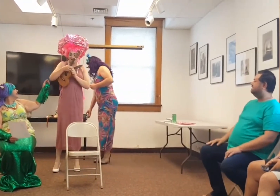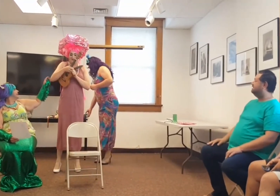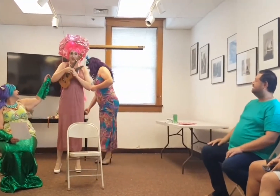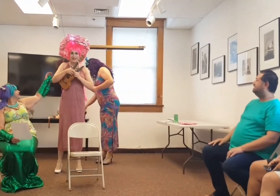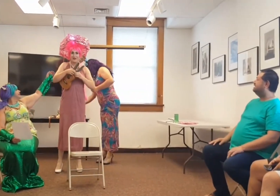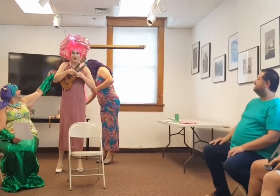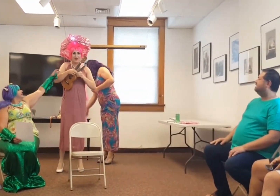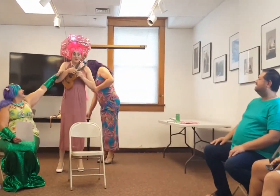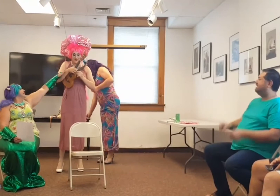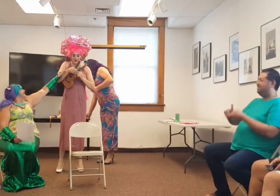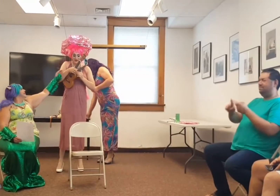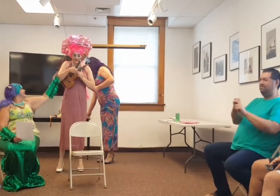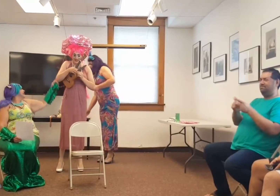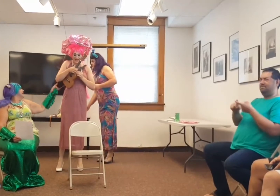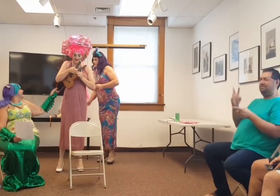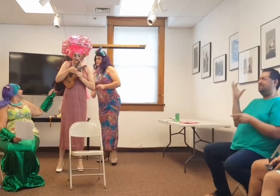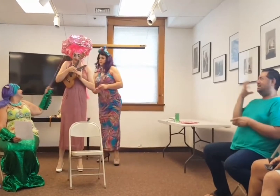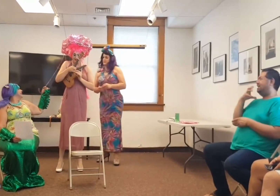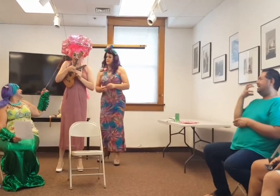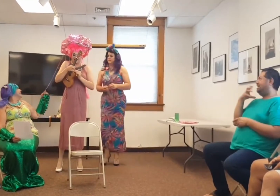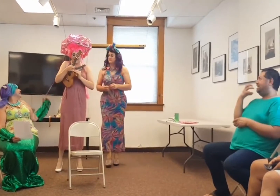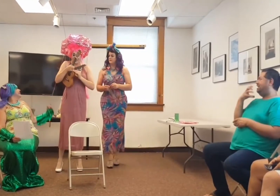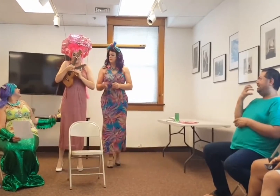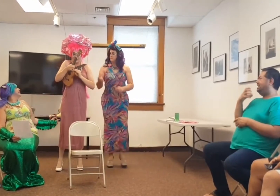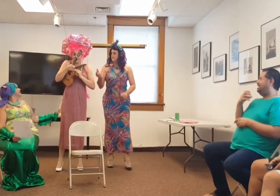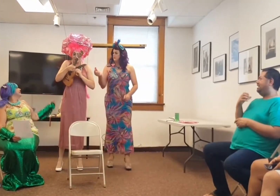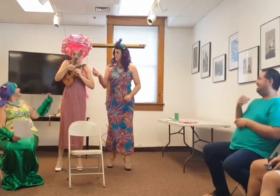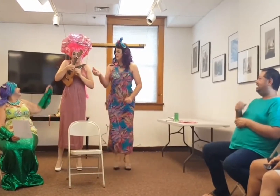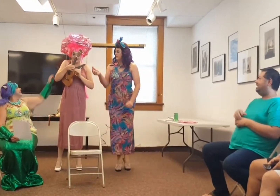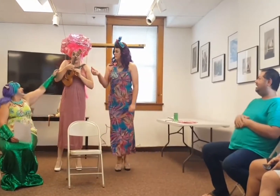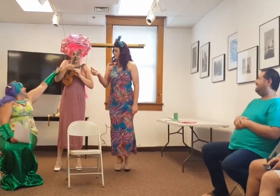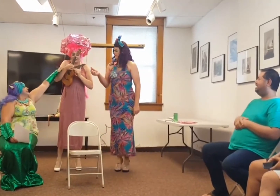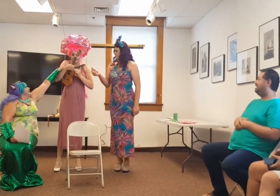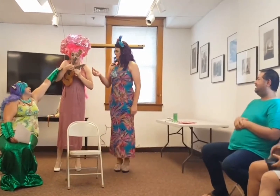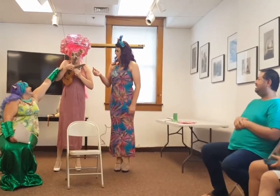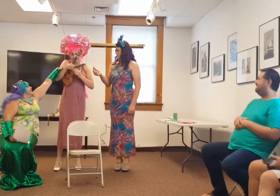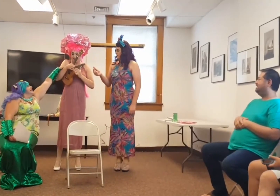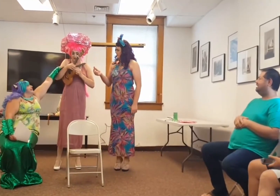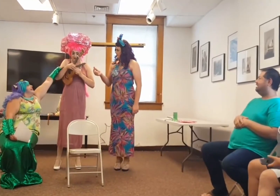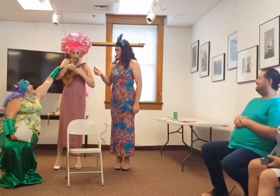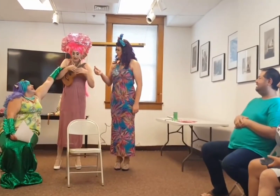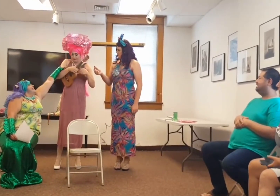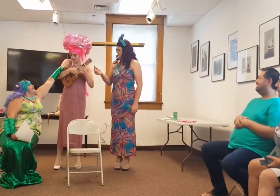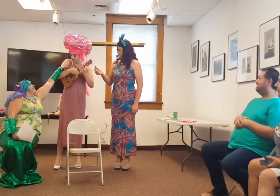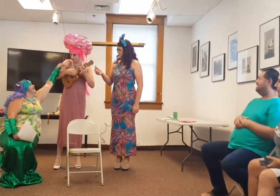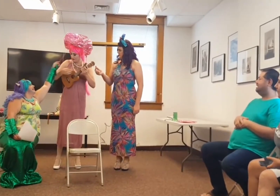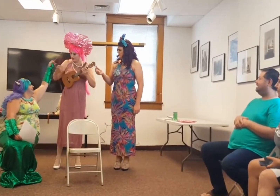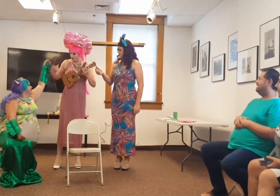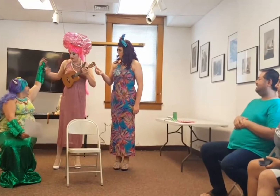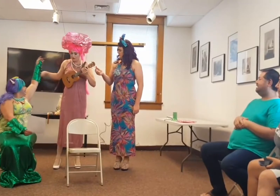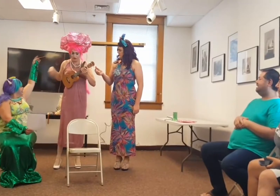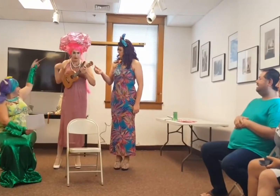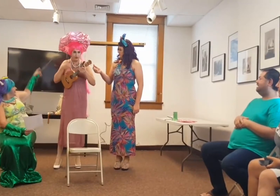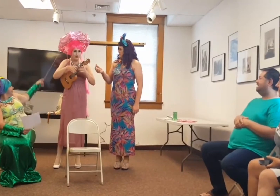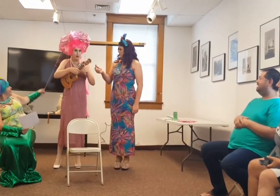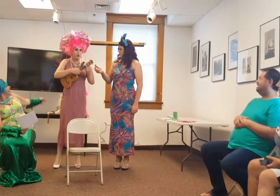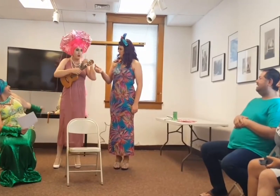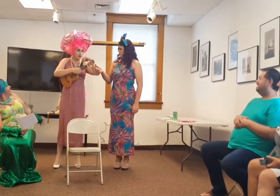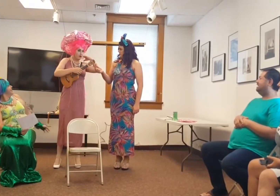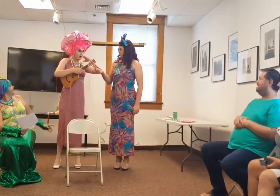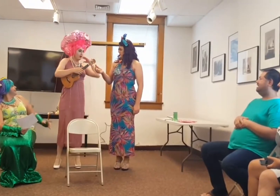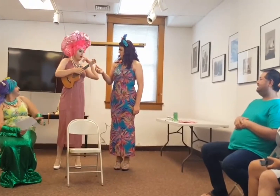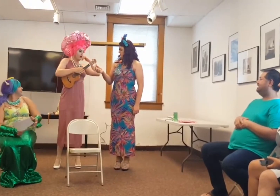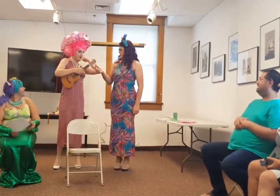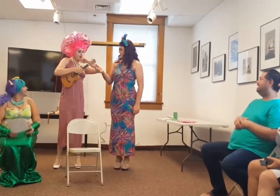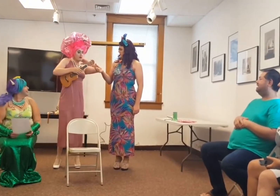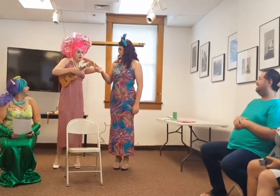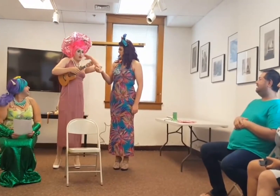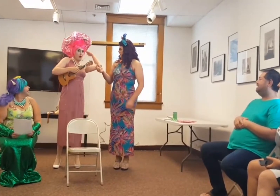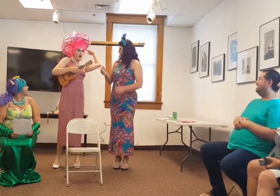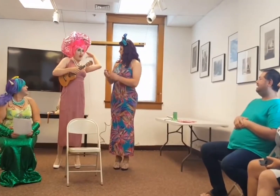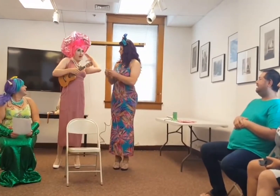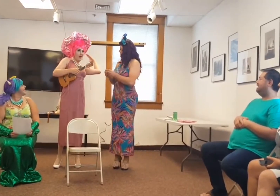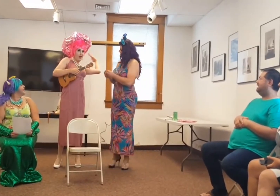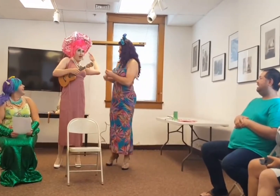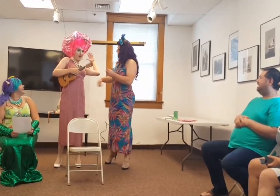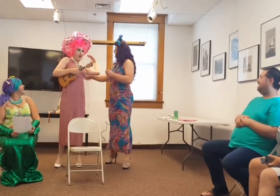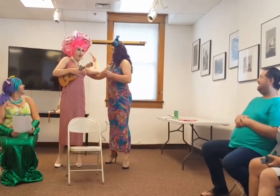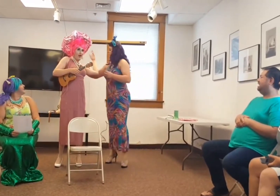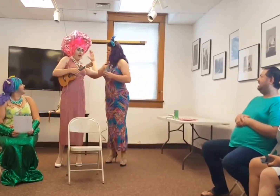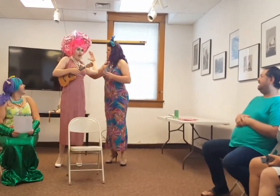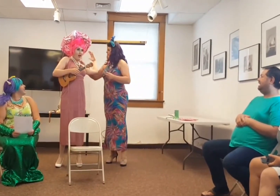Friends are wonderful, aren't they. They can help you get your ukulele on.